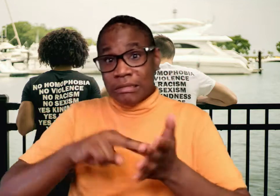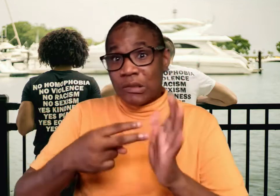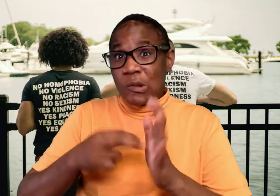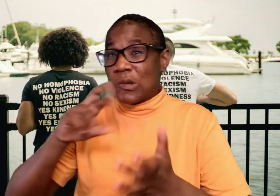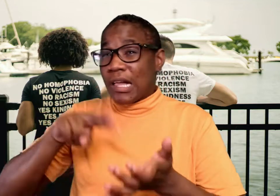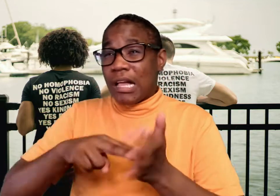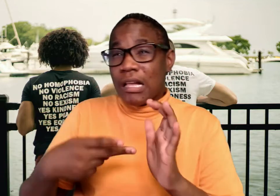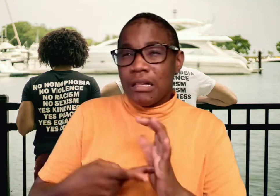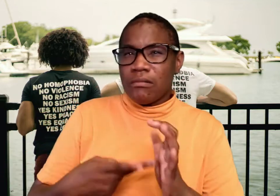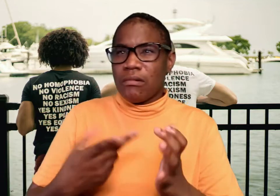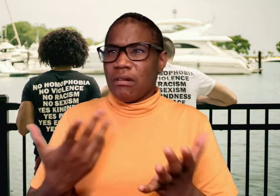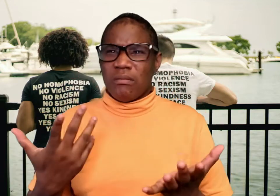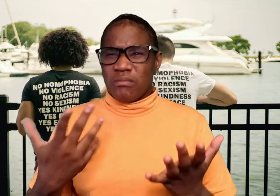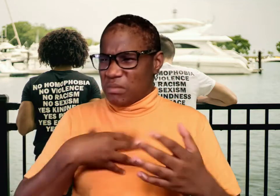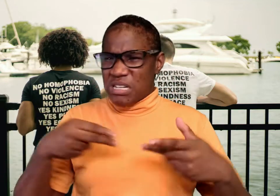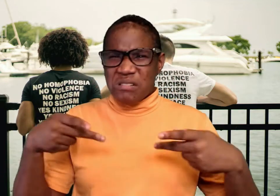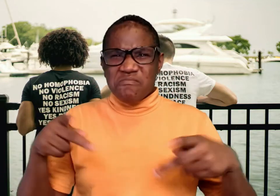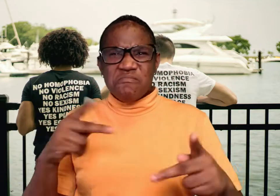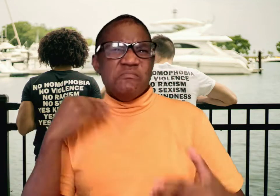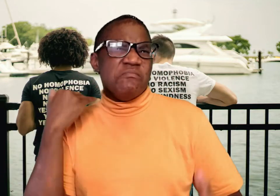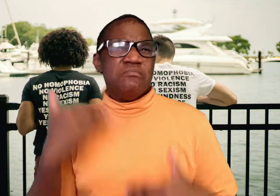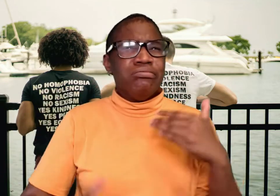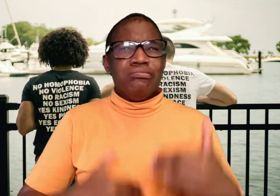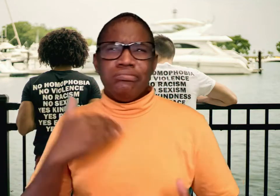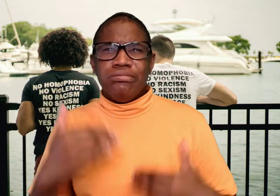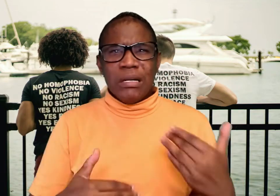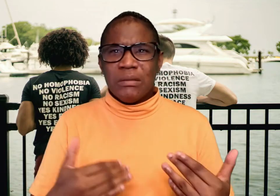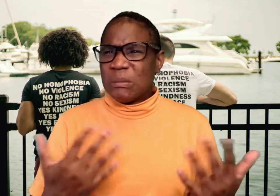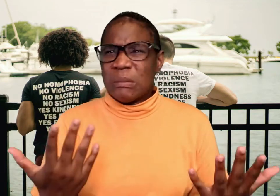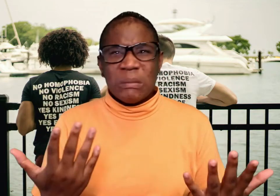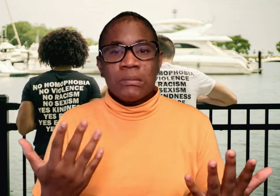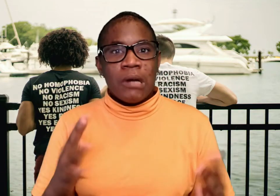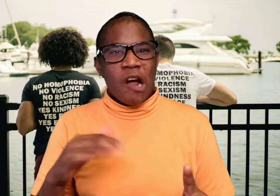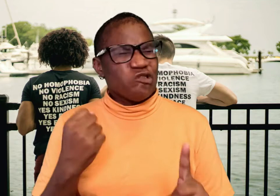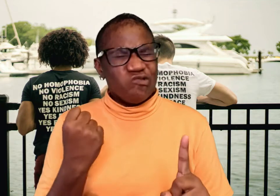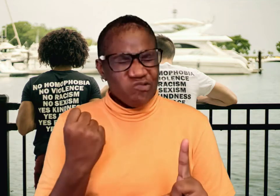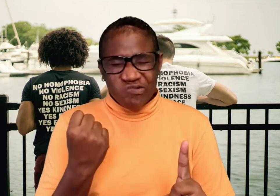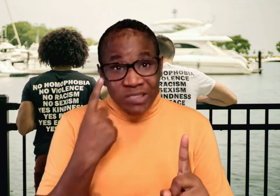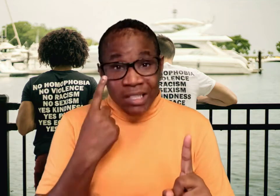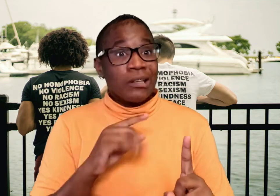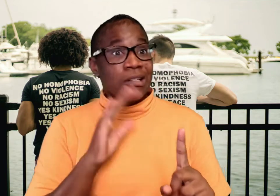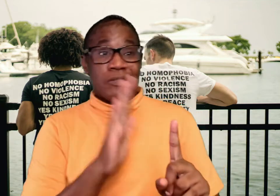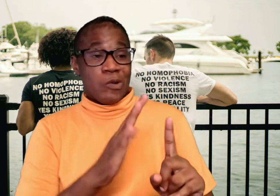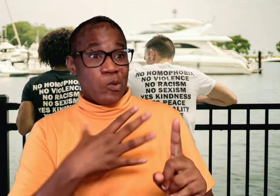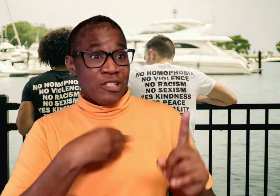Intentionally or not, a white person moves along comfortably in today’s society.